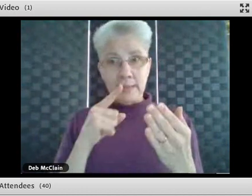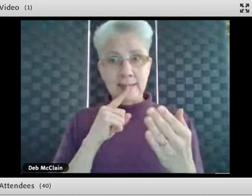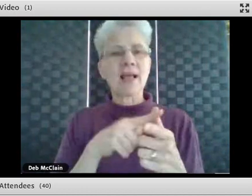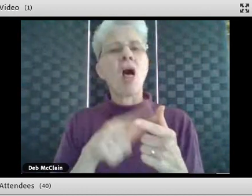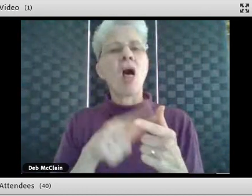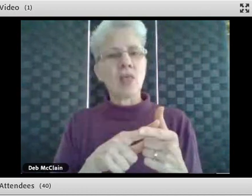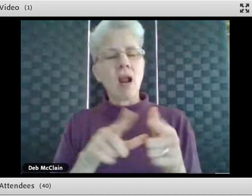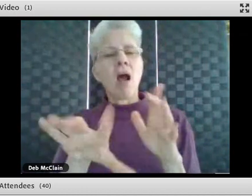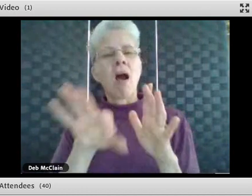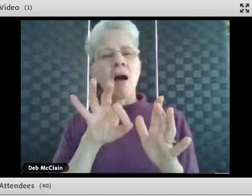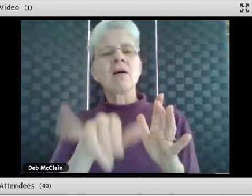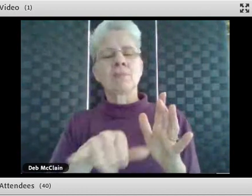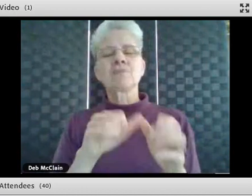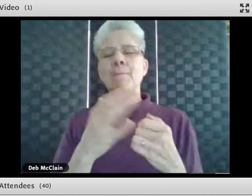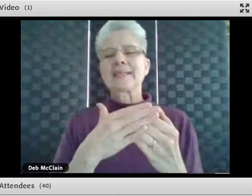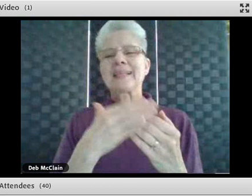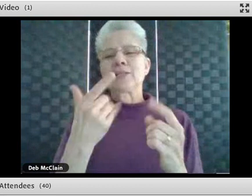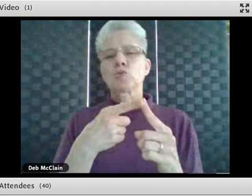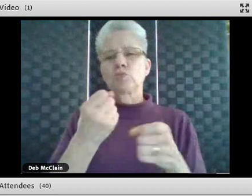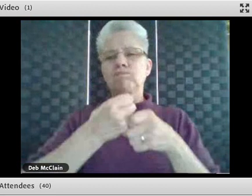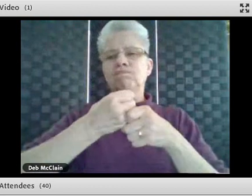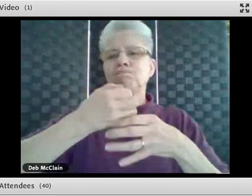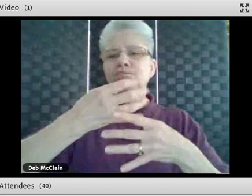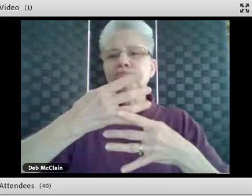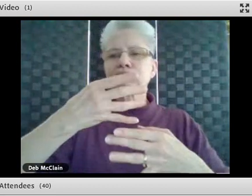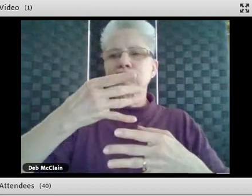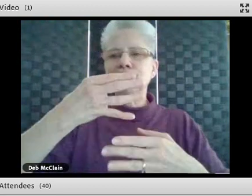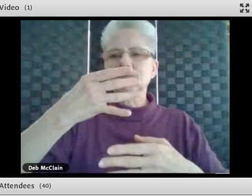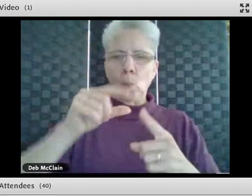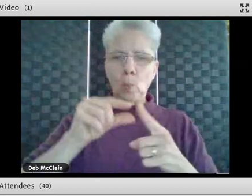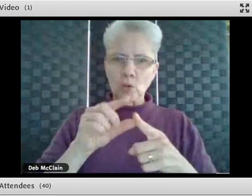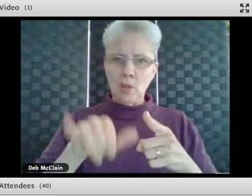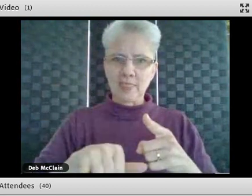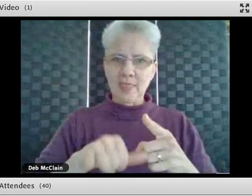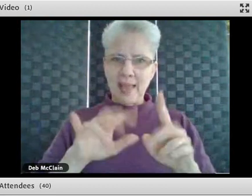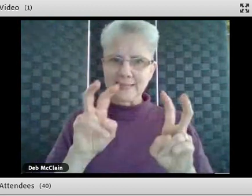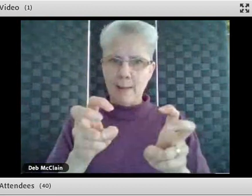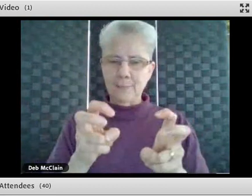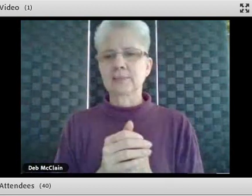it makes it a lot easier to find works on that particular topic as opposed to typing